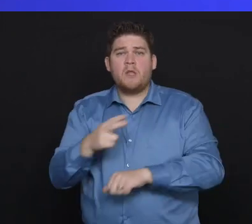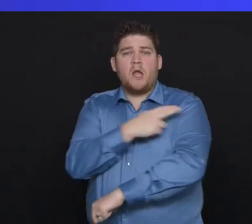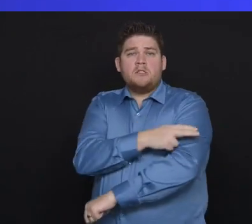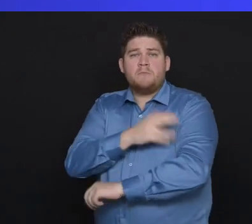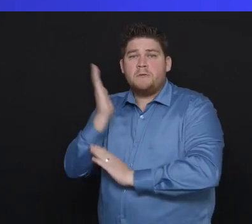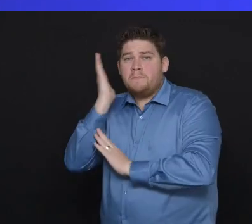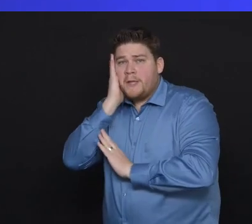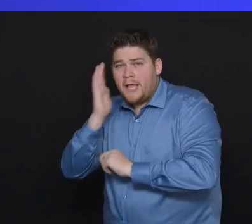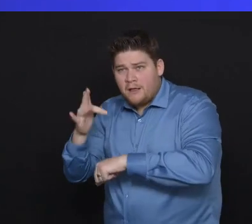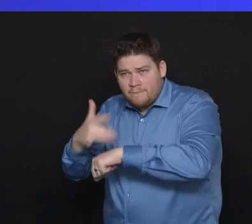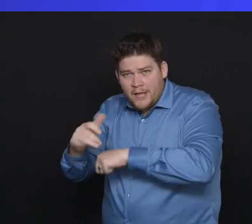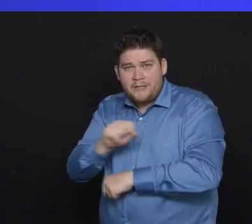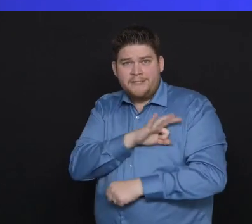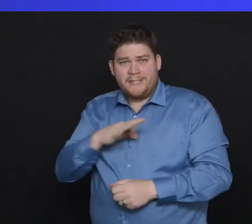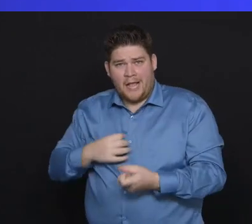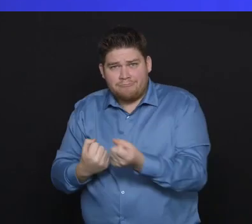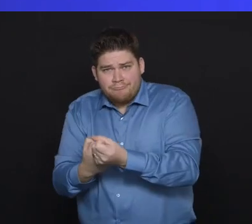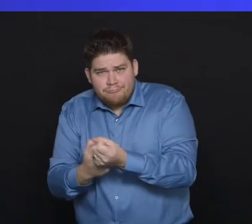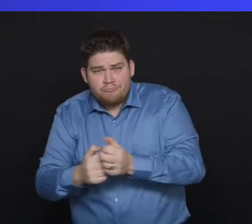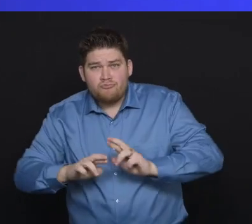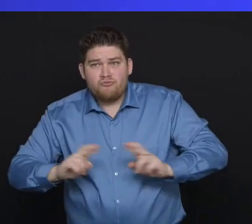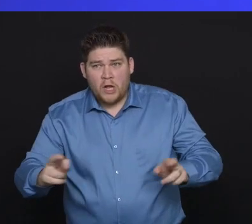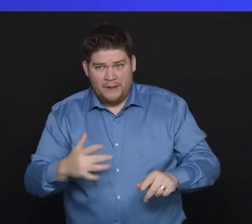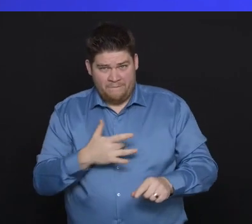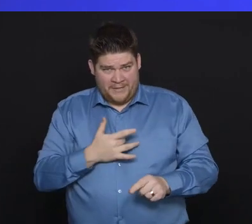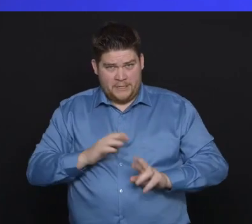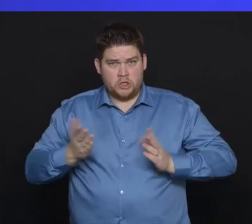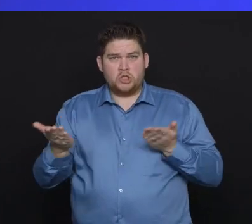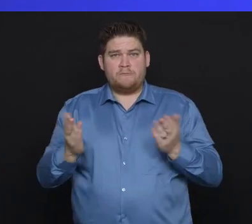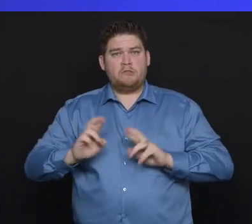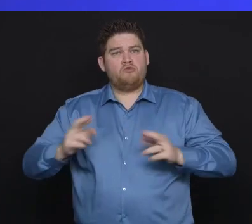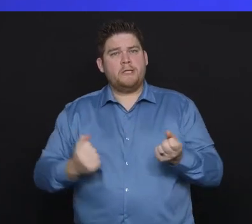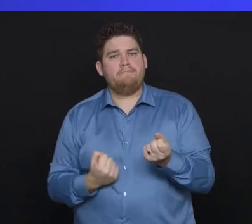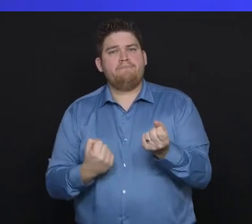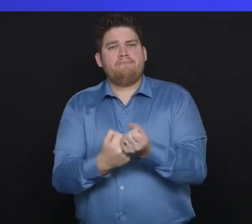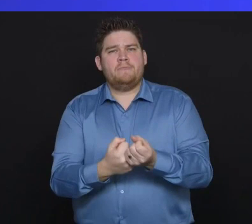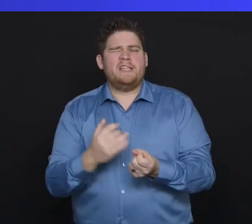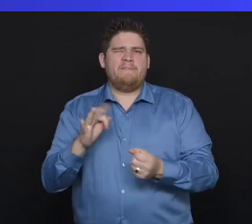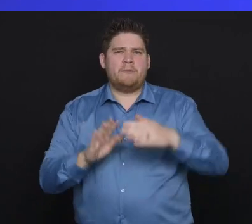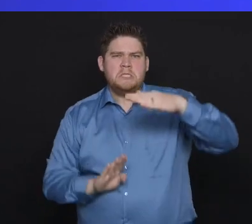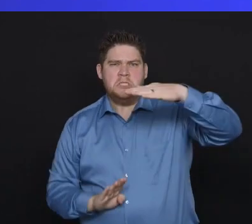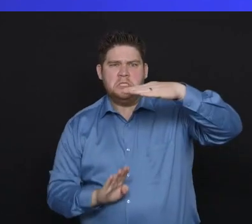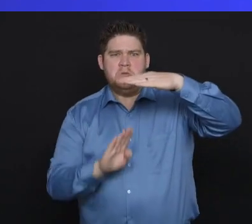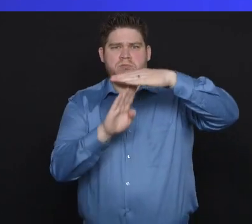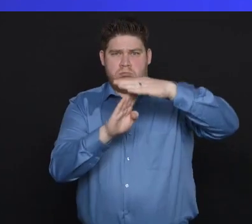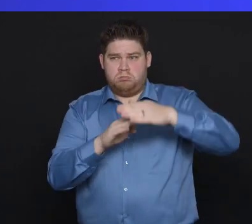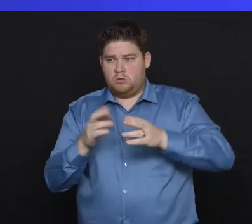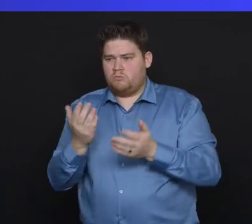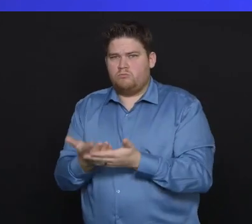So much of that depends on us doing our part to keep this